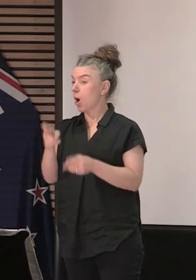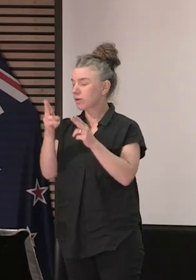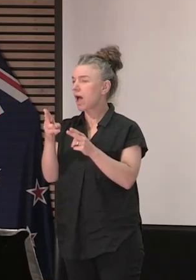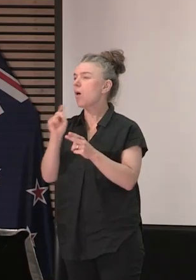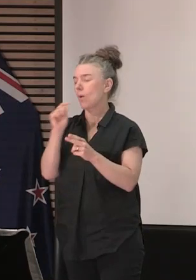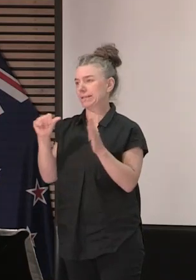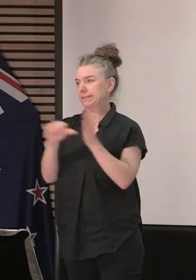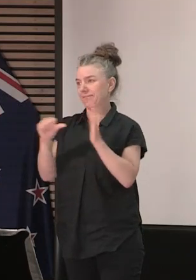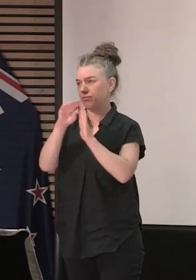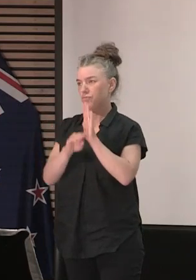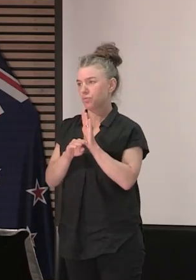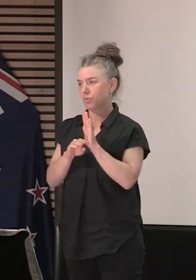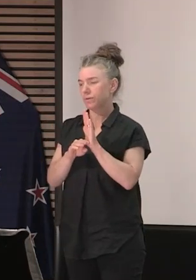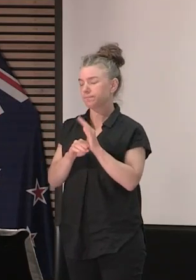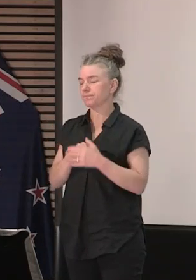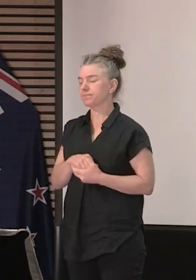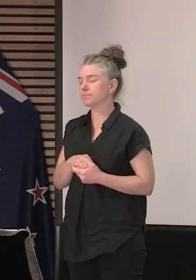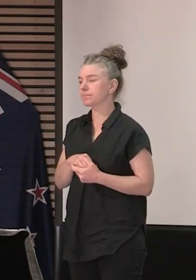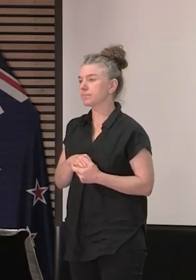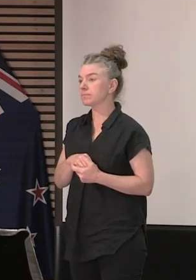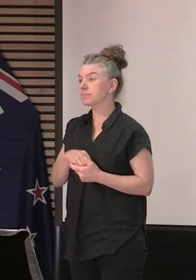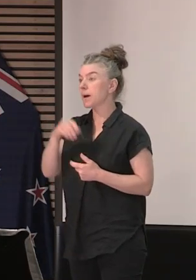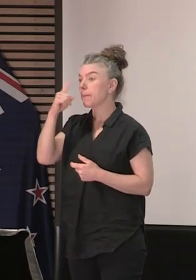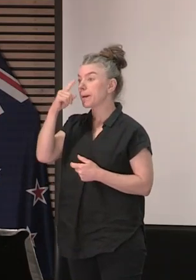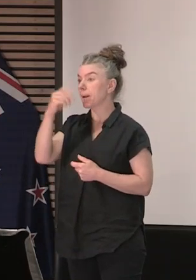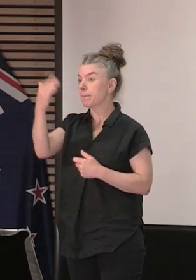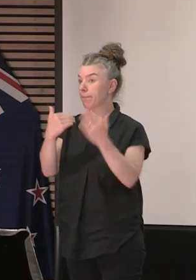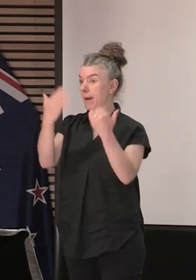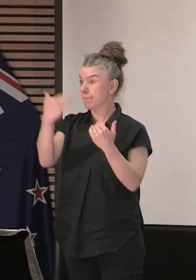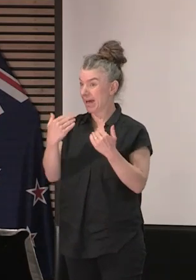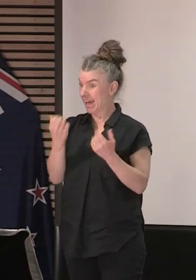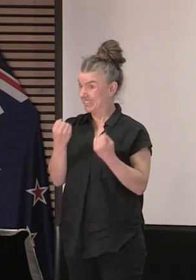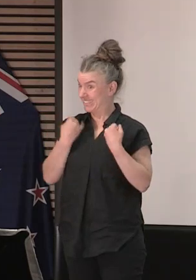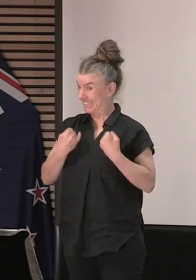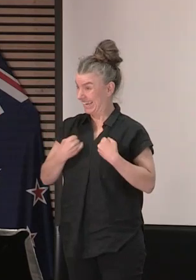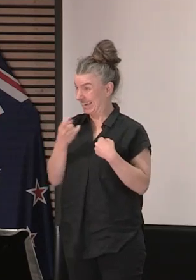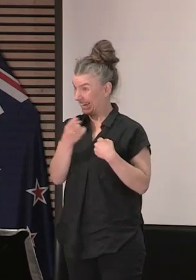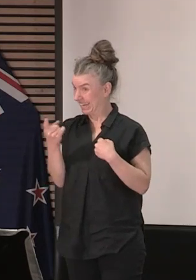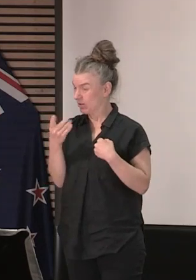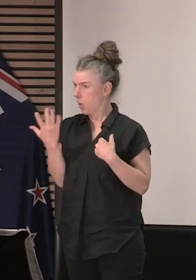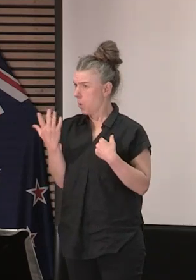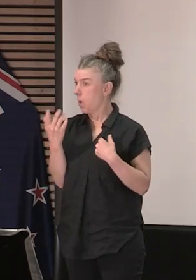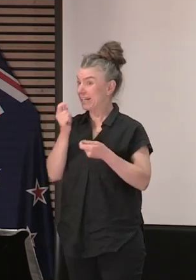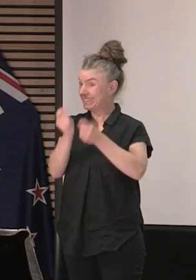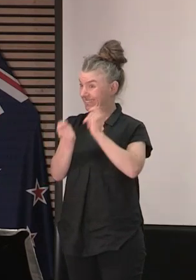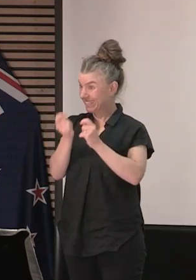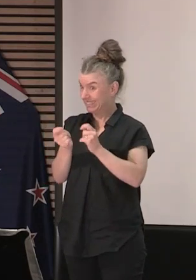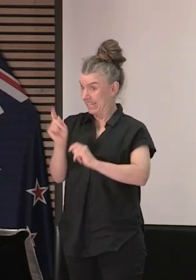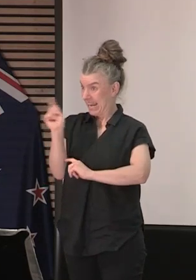And just as areminder, for those travellerswho are symptomatic, or arebeing tested for COVID-19.